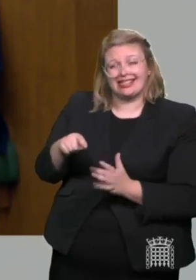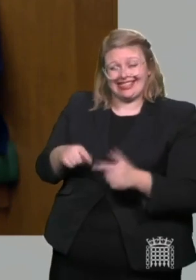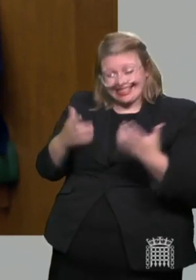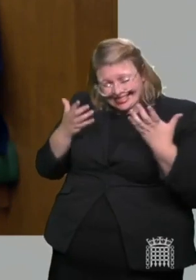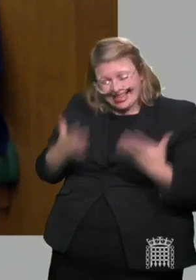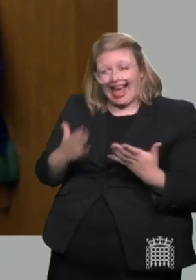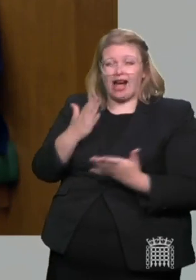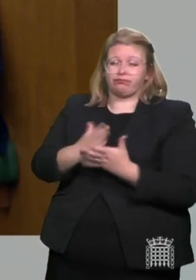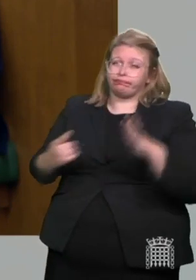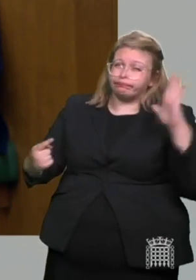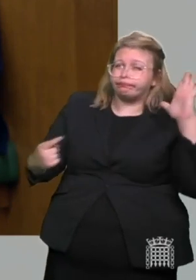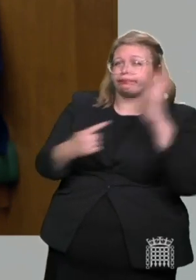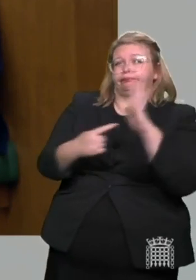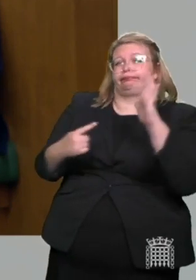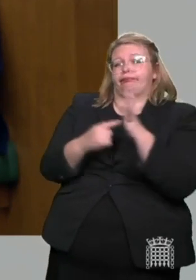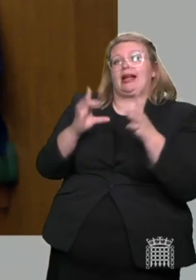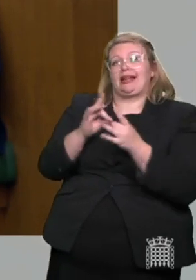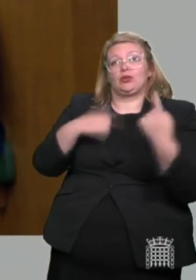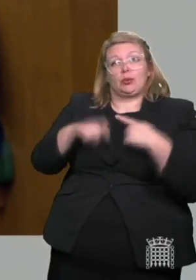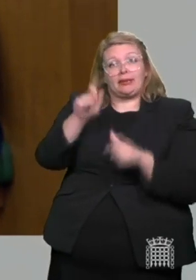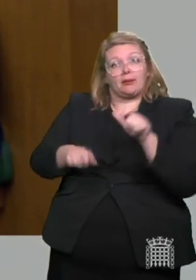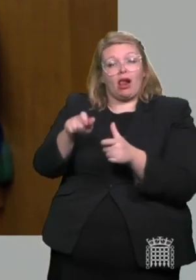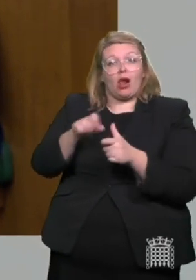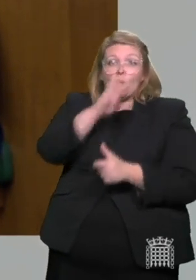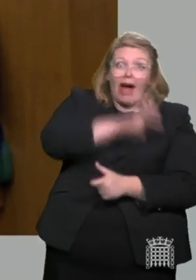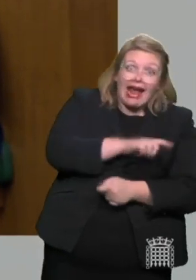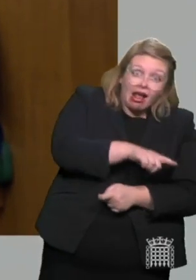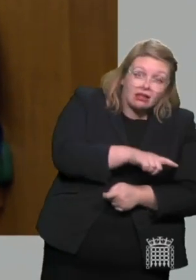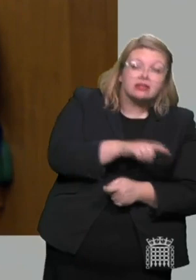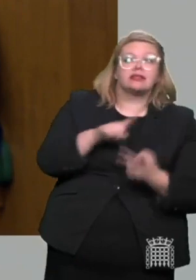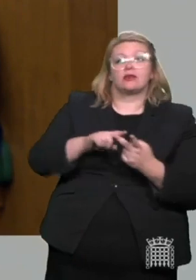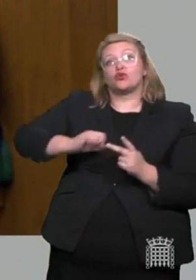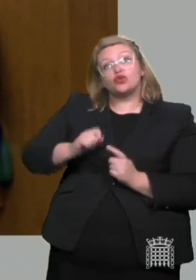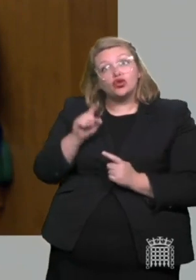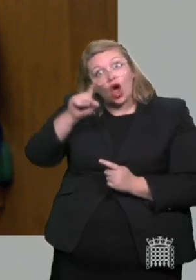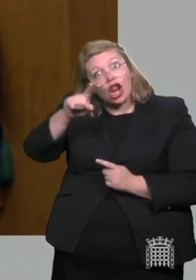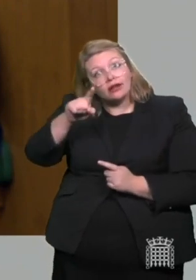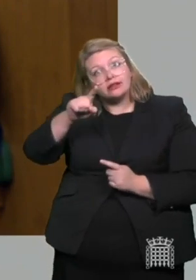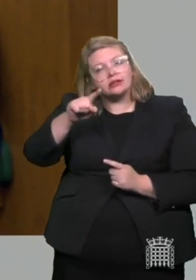important moment for voters in Scotland and Wales to reject the negativity and